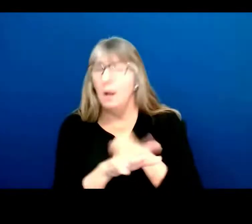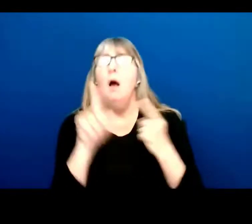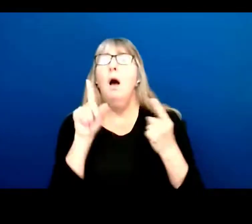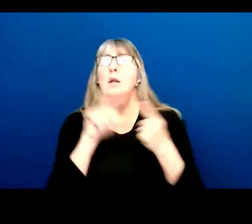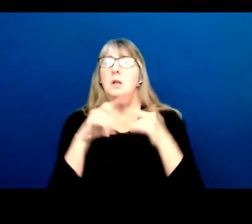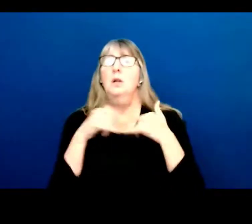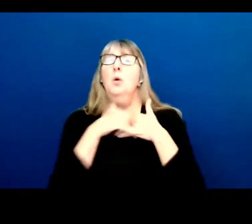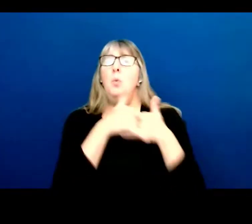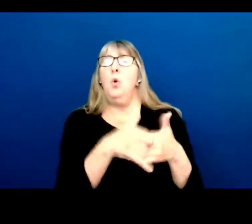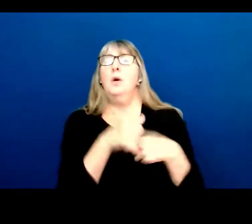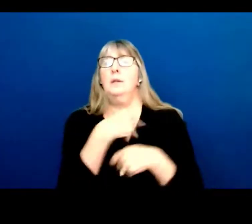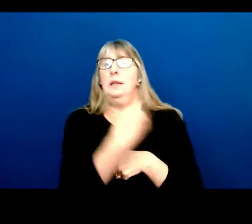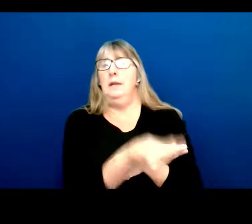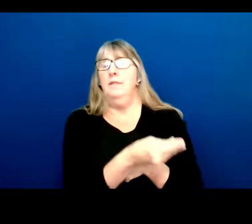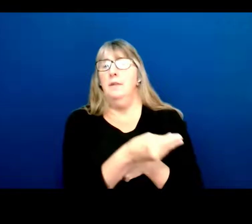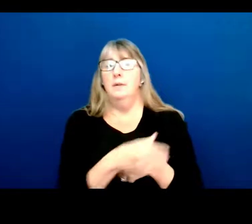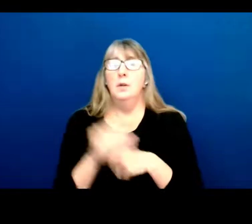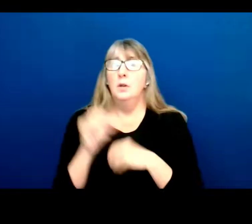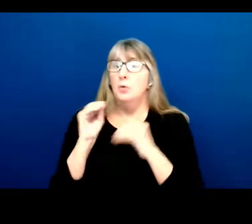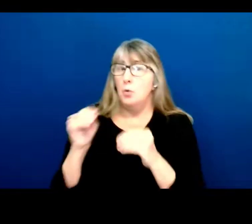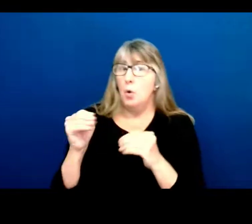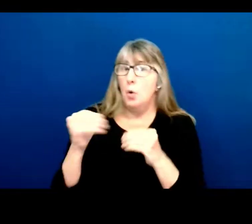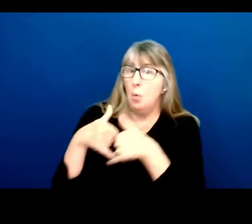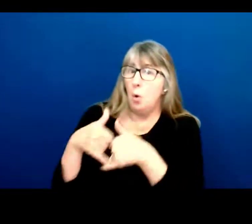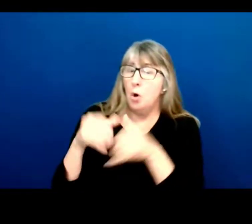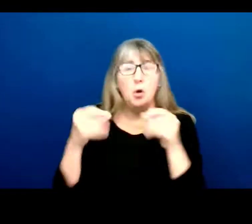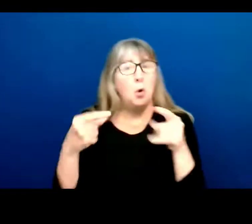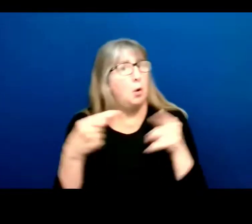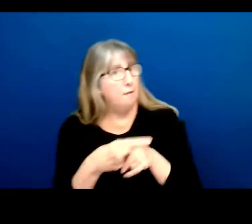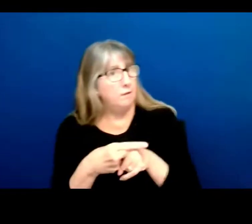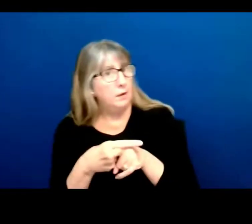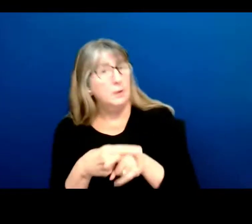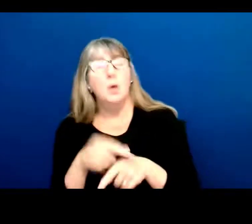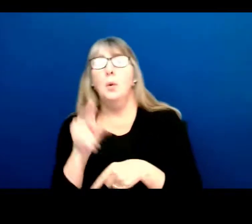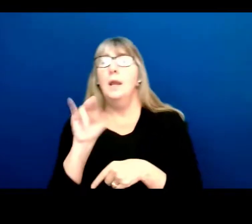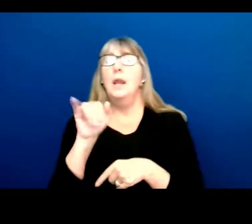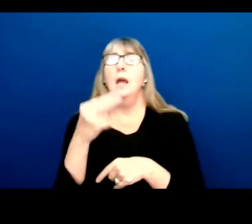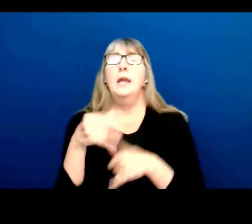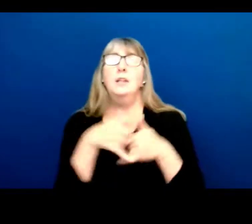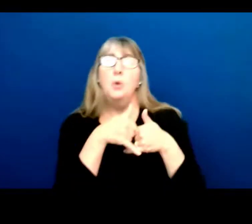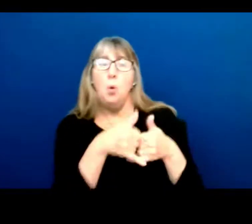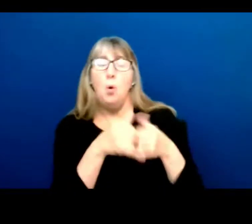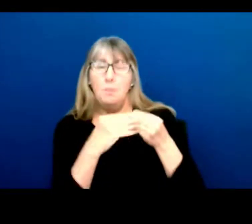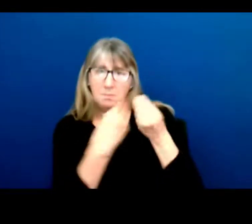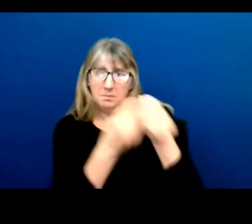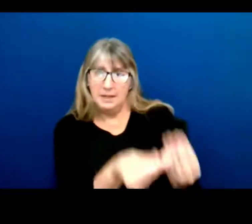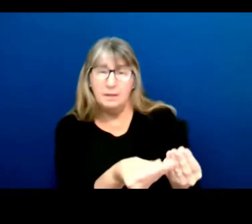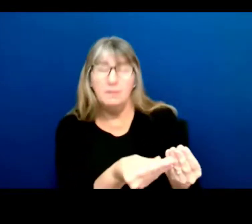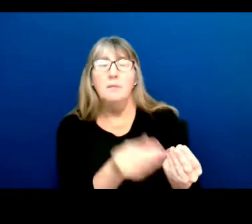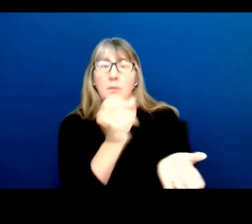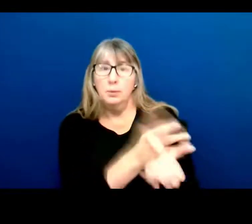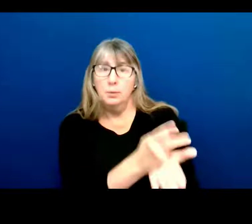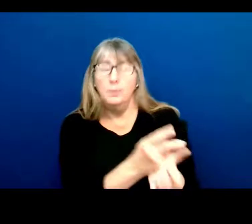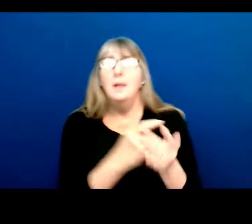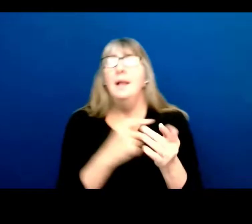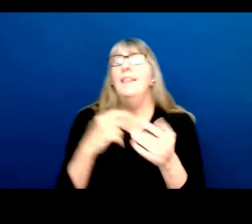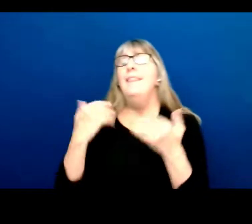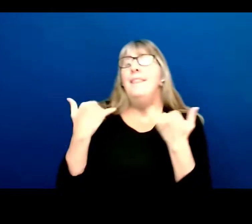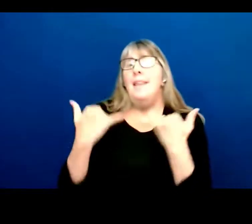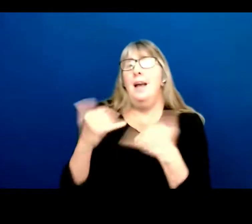so no award no conflict. But once NIH awards the grant, then you can submit the FCOI report in the module.